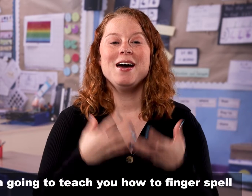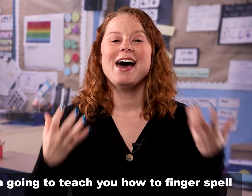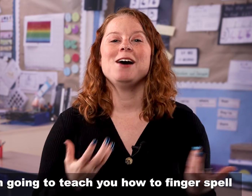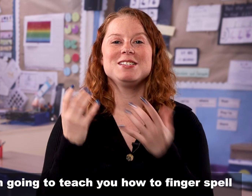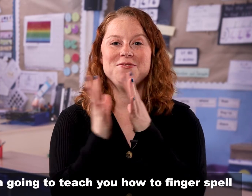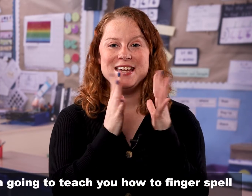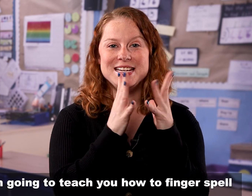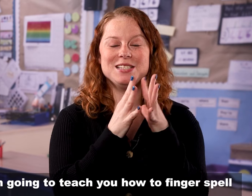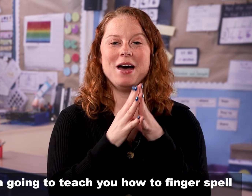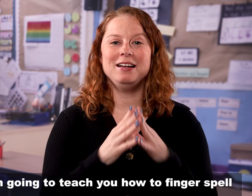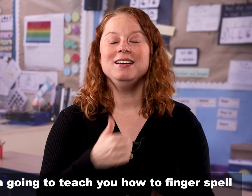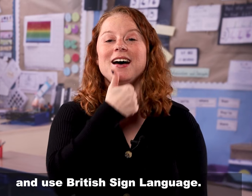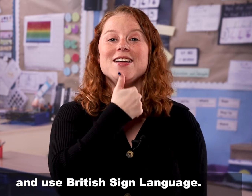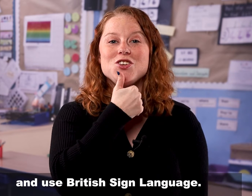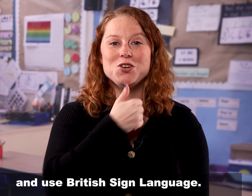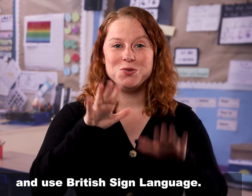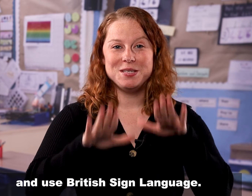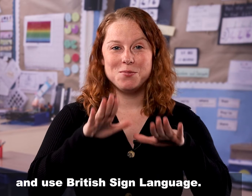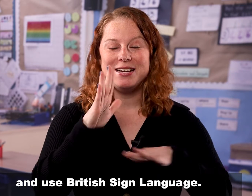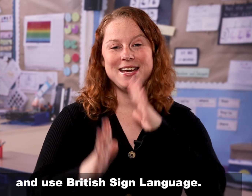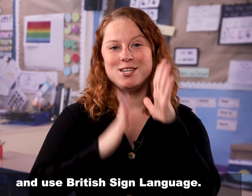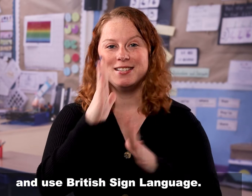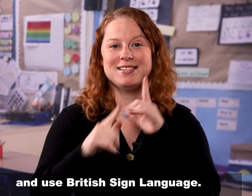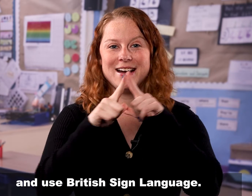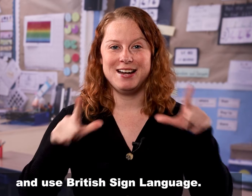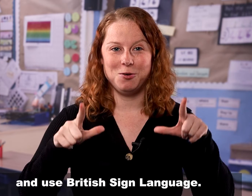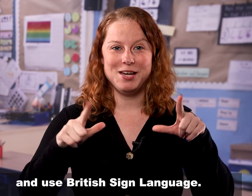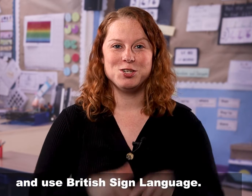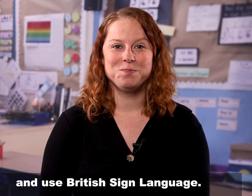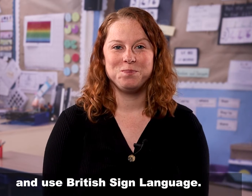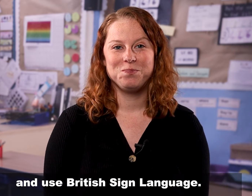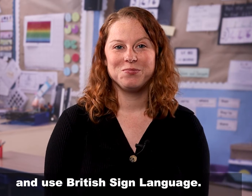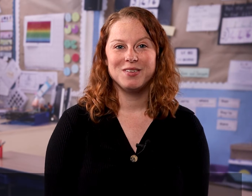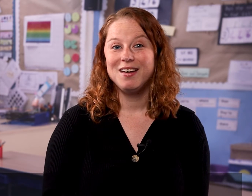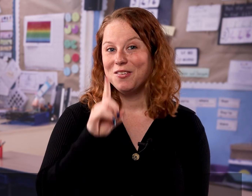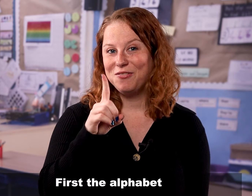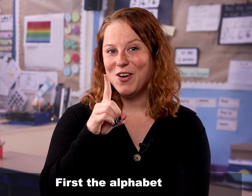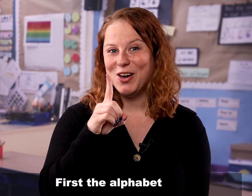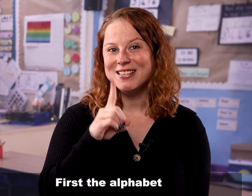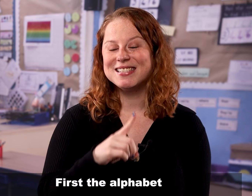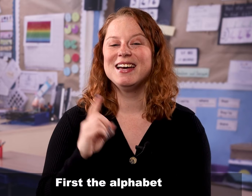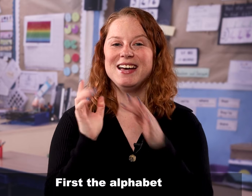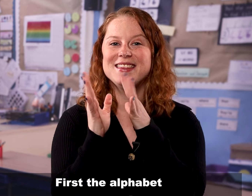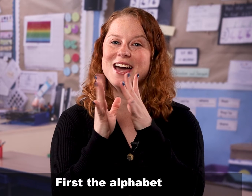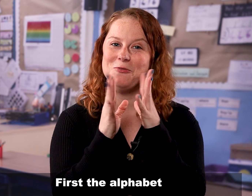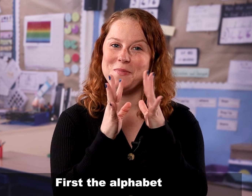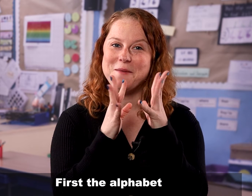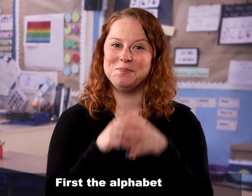how to fingerspell and use british sign language First the alphabet: